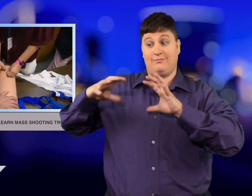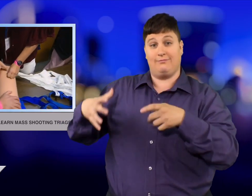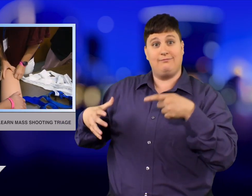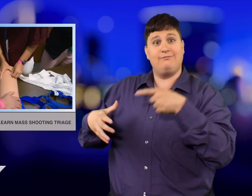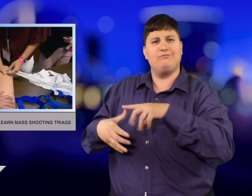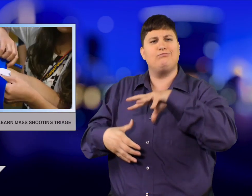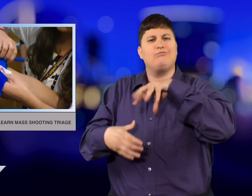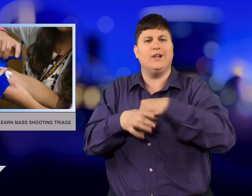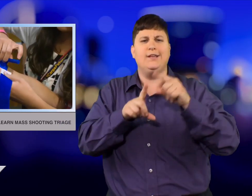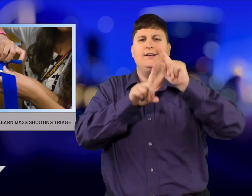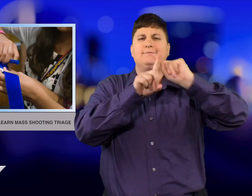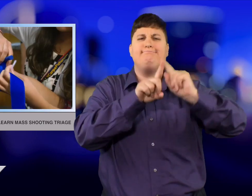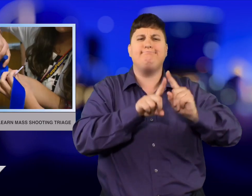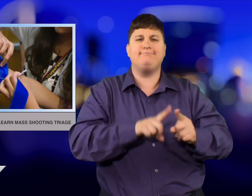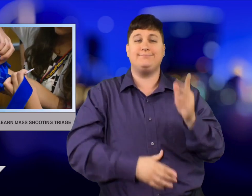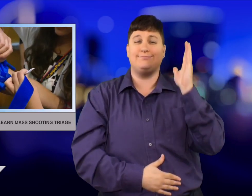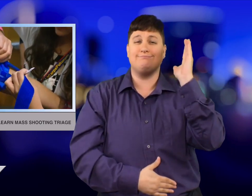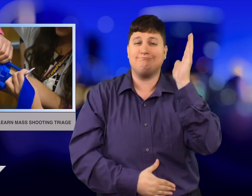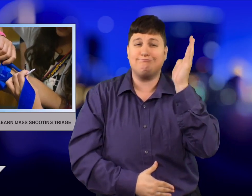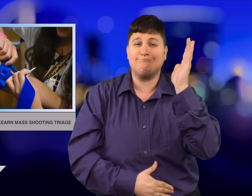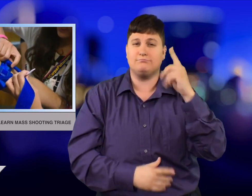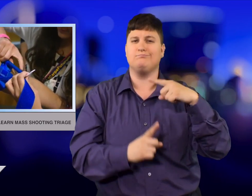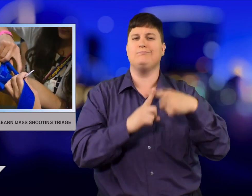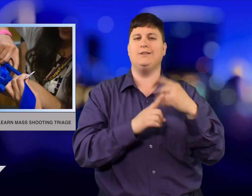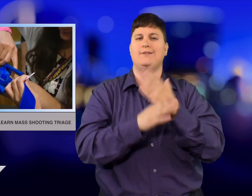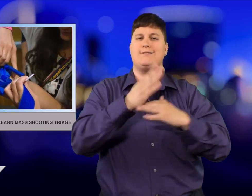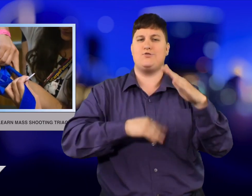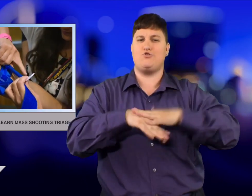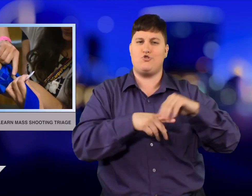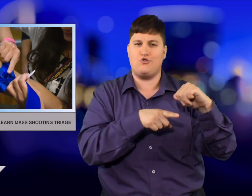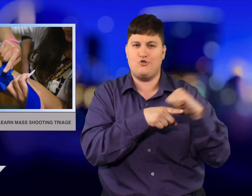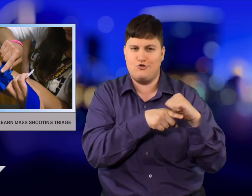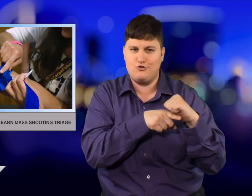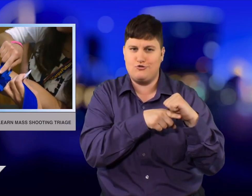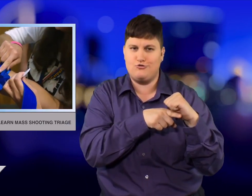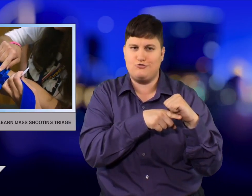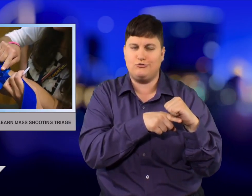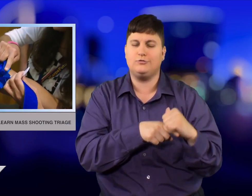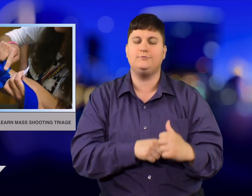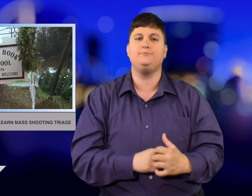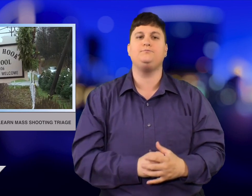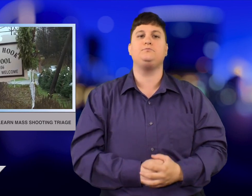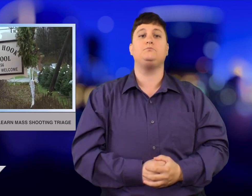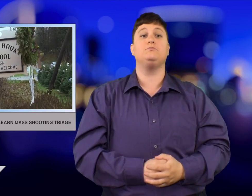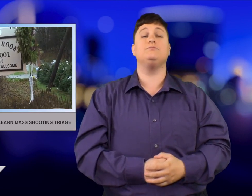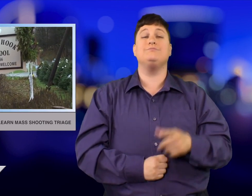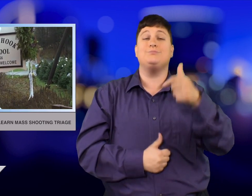The campaign uses a series of lectures and, of course, hands-on training.